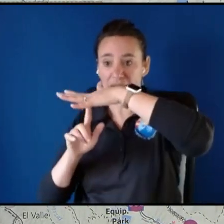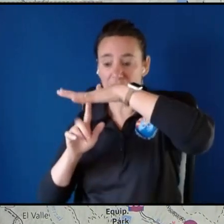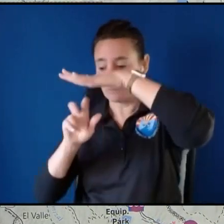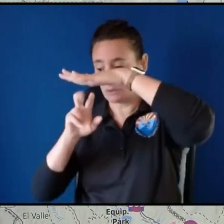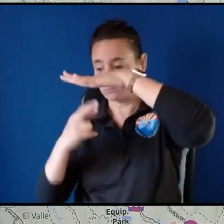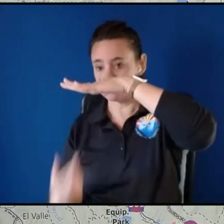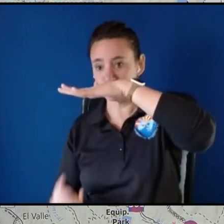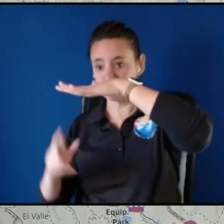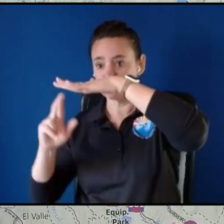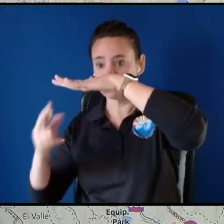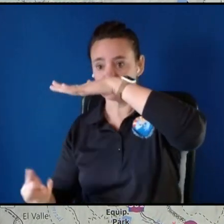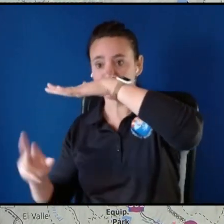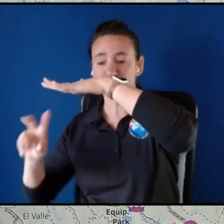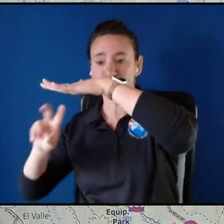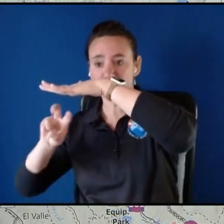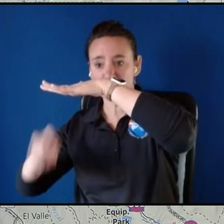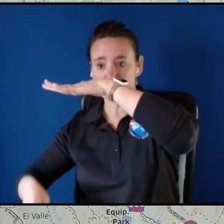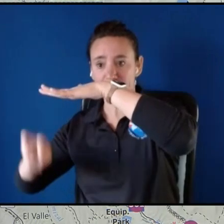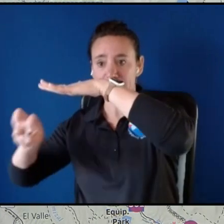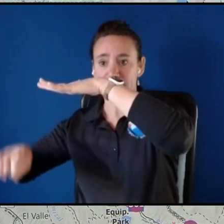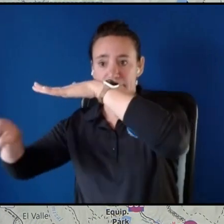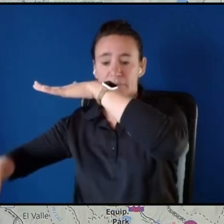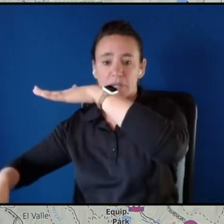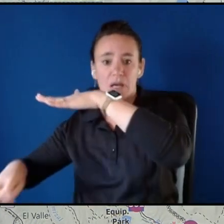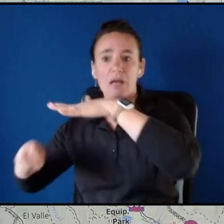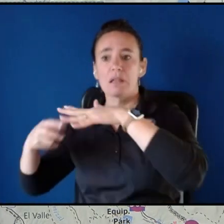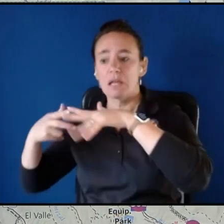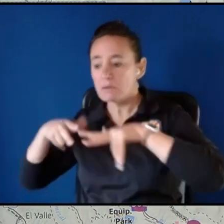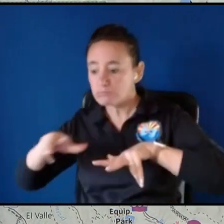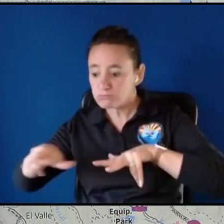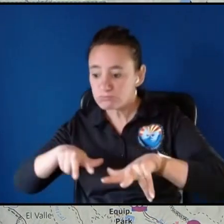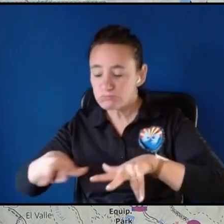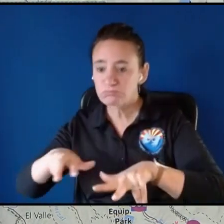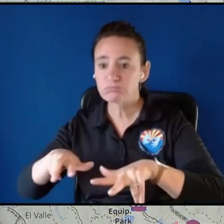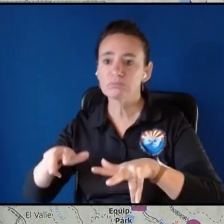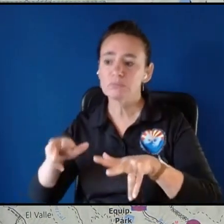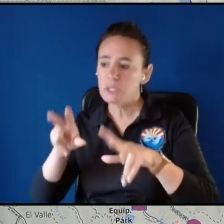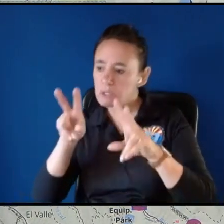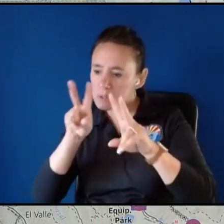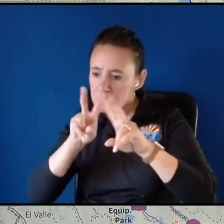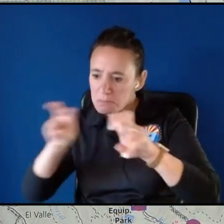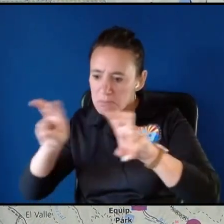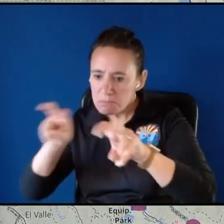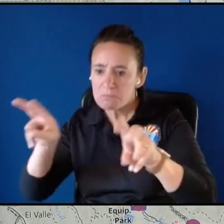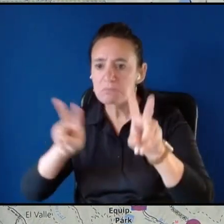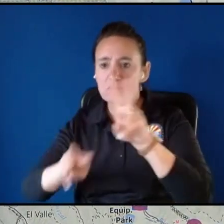that area. They walked through there, made a good assessment of the situation. The fuels in the upper elevation